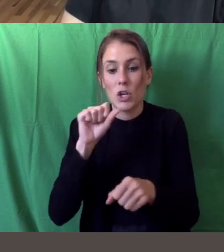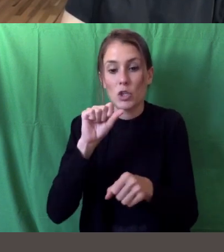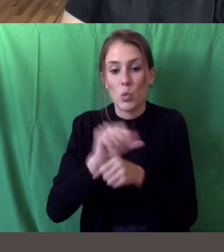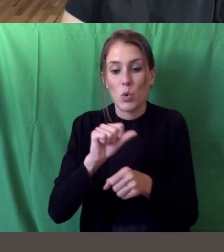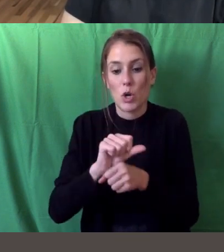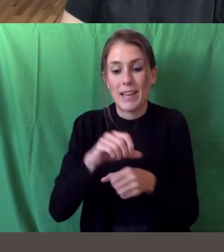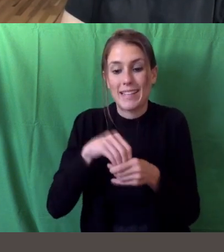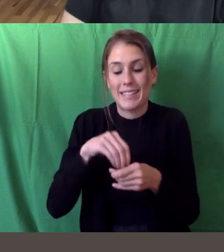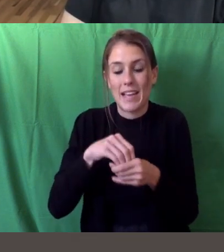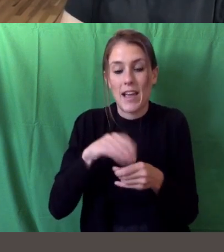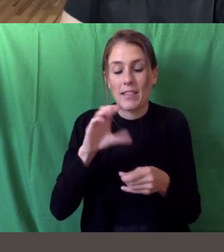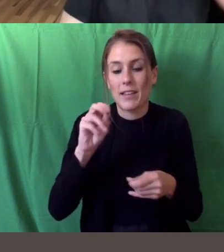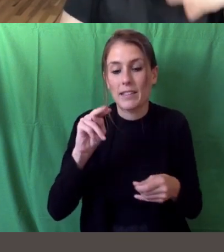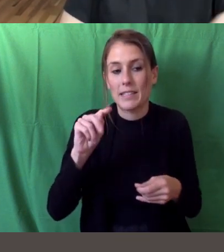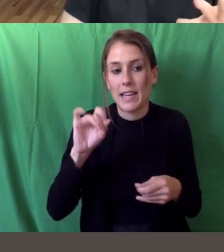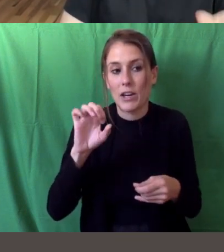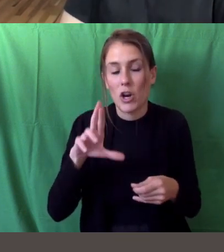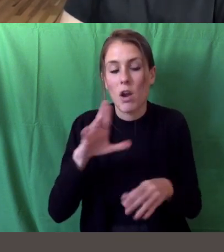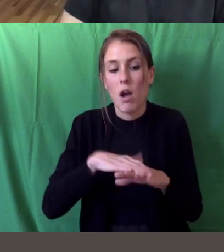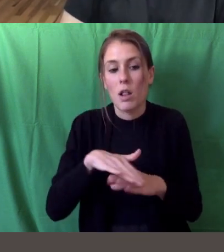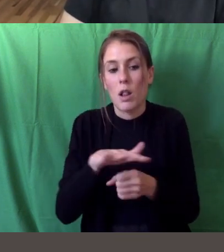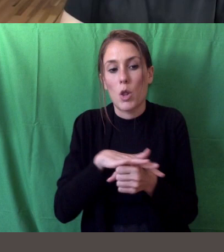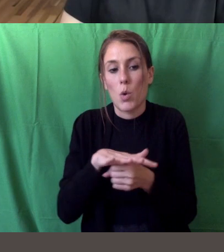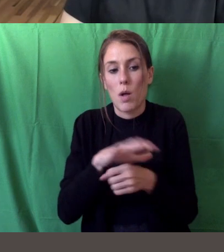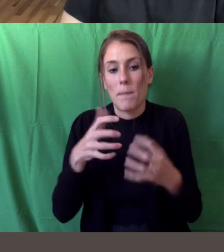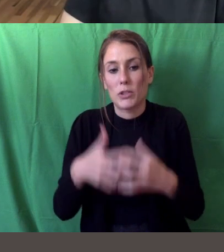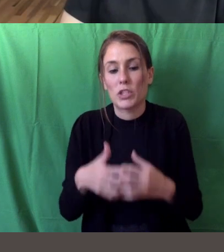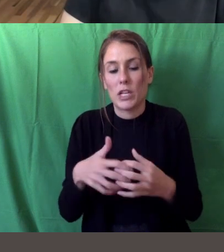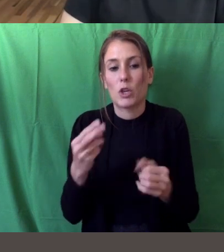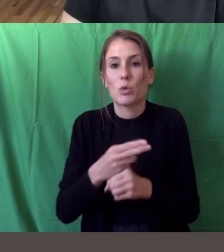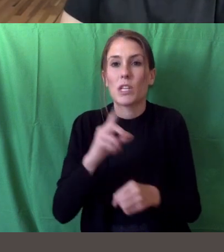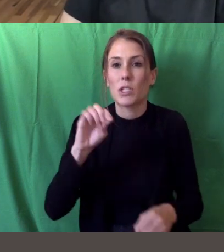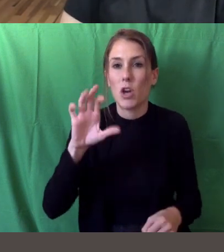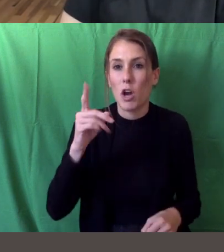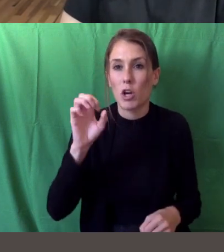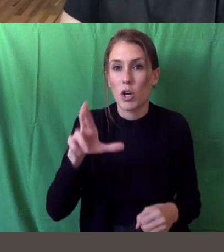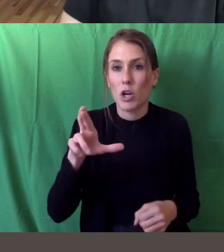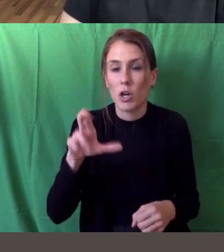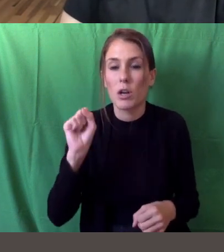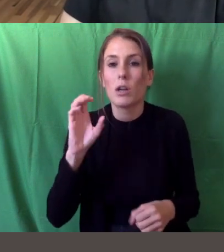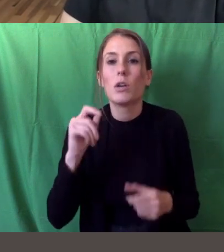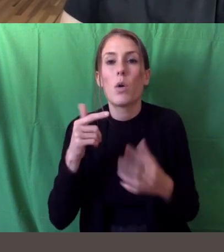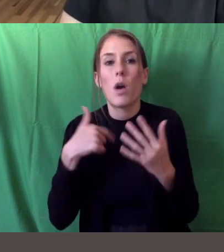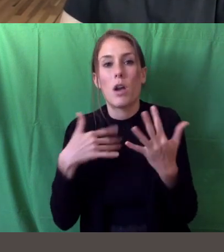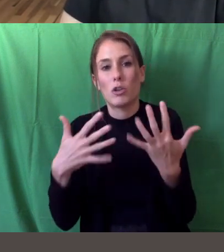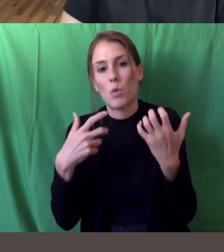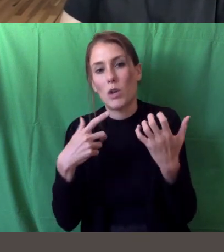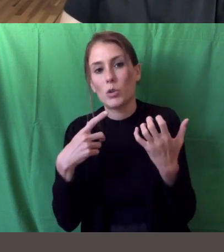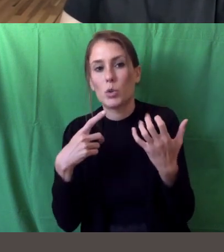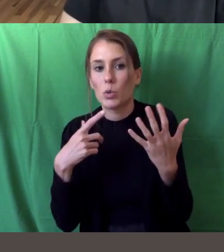on my local machine using Docker. And so I just want to call this out